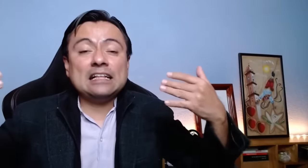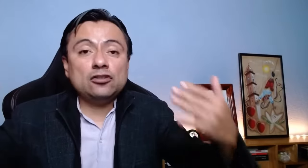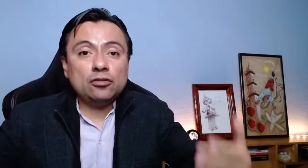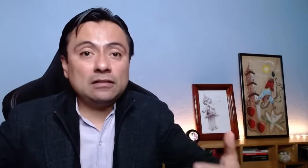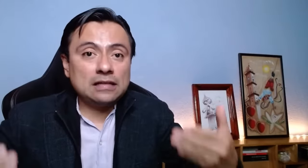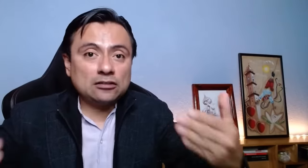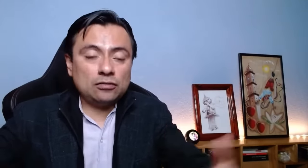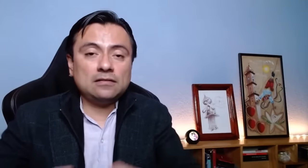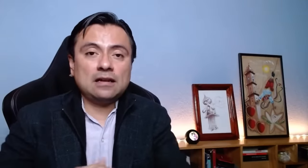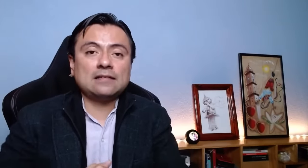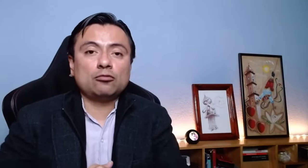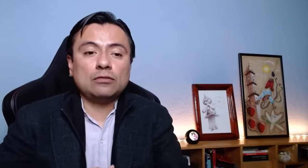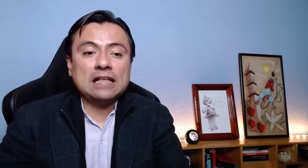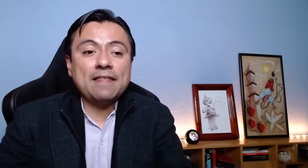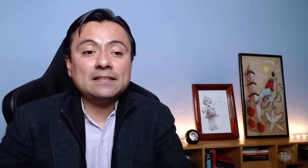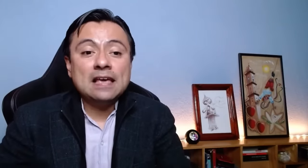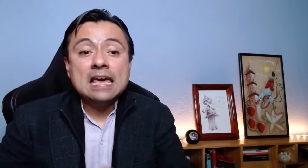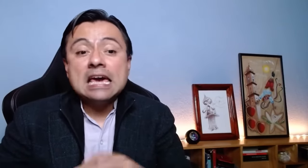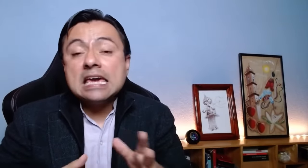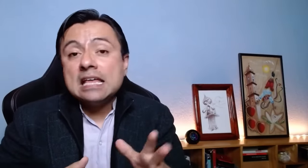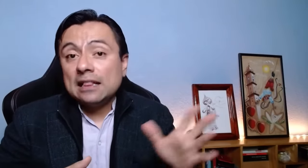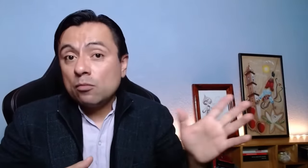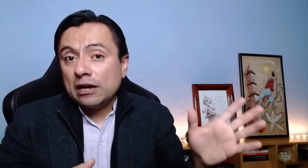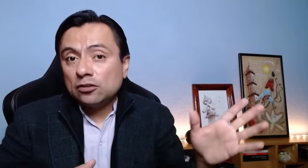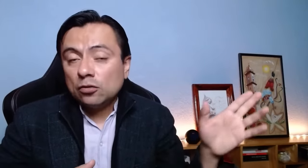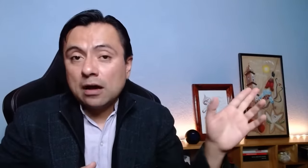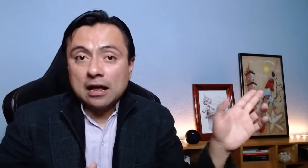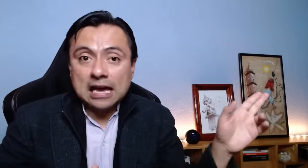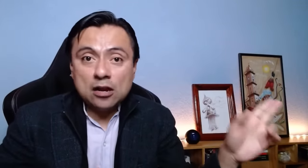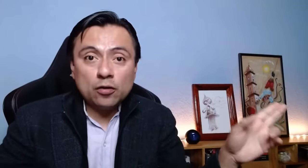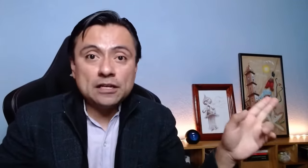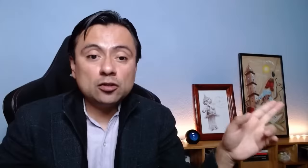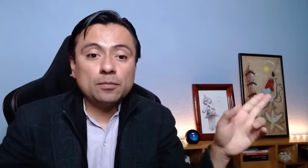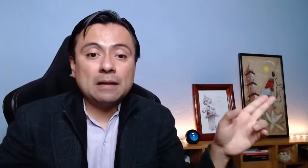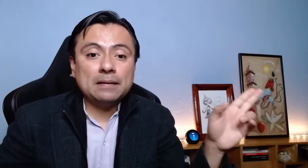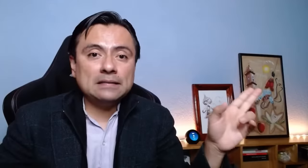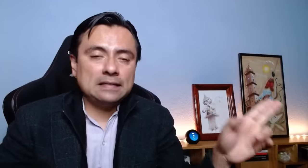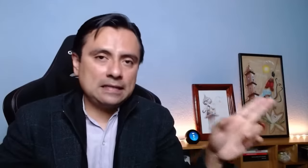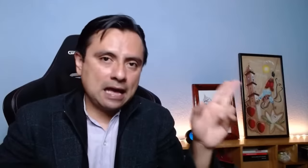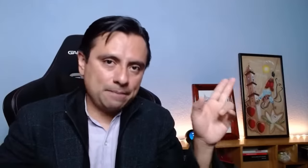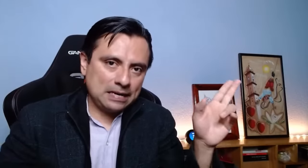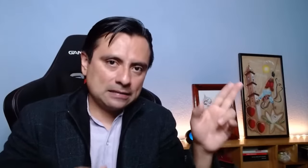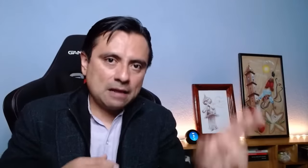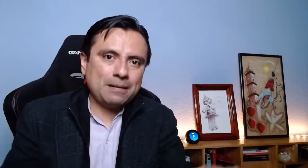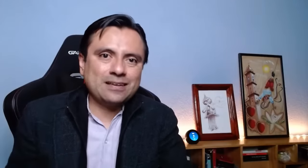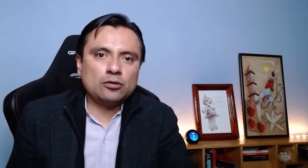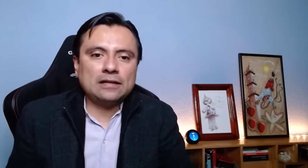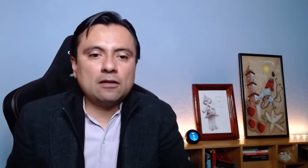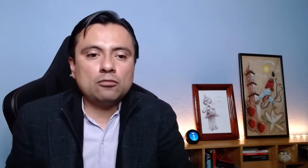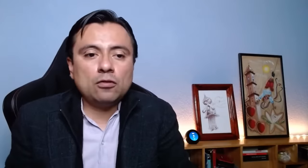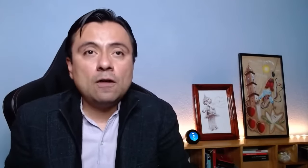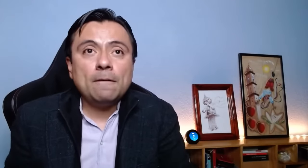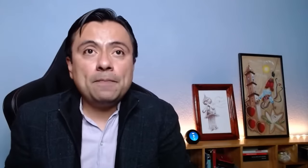Colima the weather also arrests of actions of the authorities and you I show what the president said